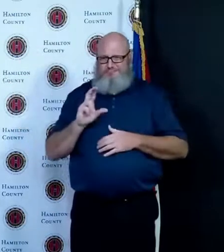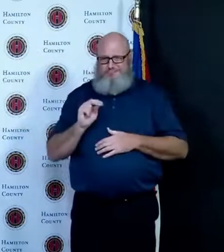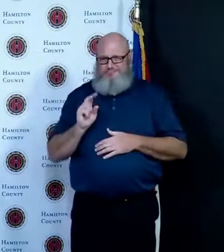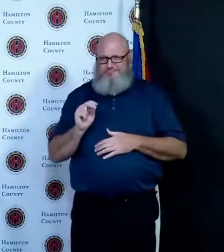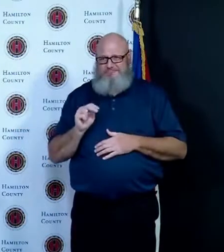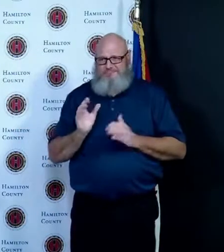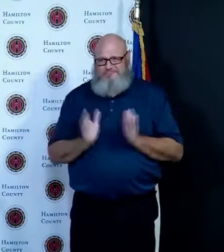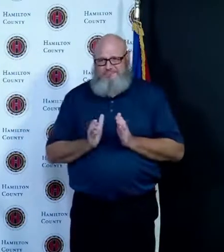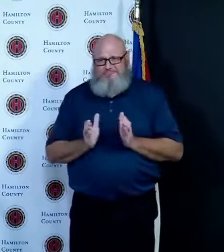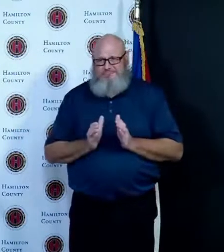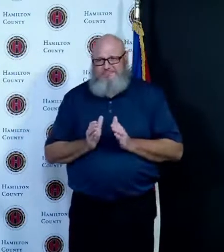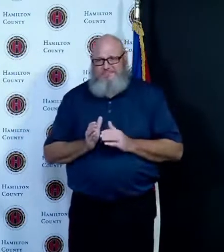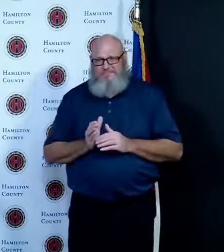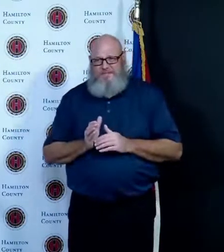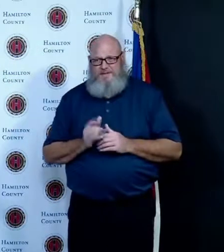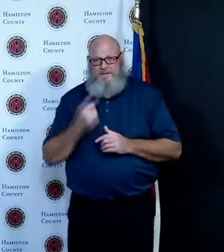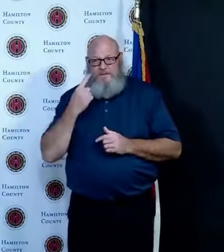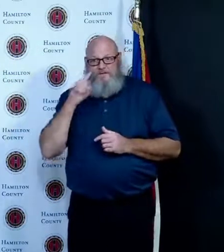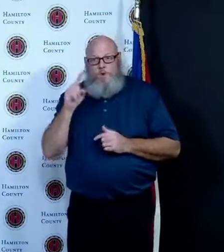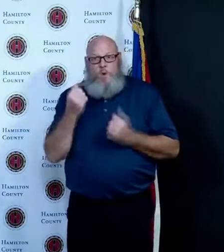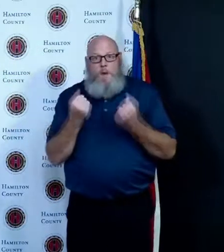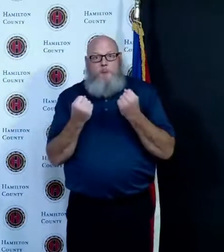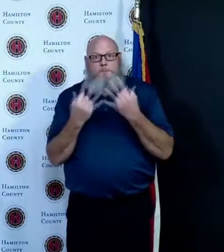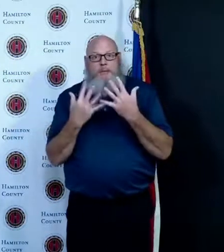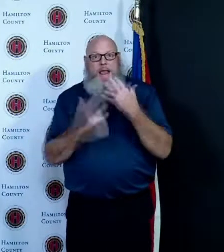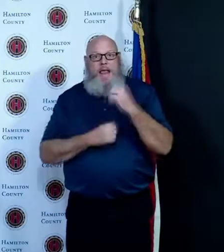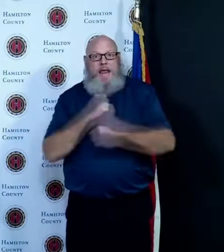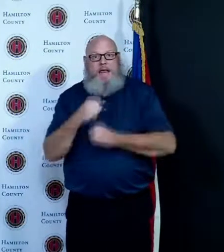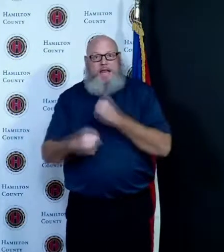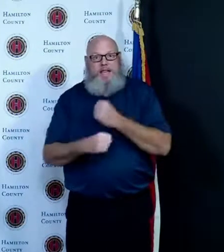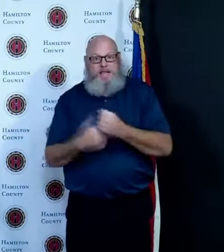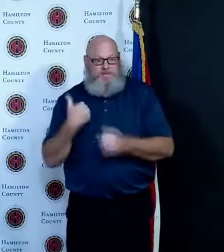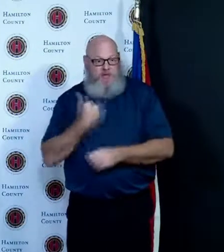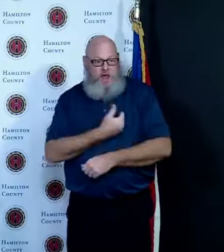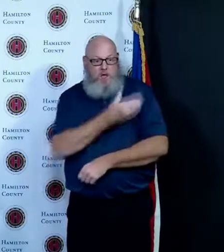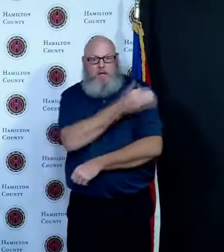and this time compared to 2009 we're using technology which is helping with some of the